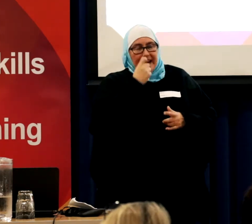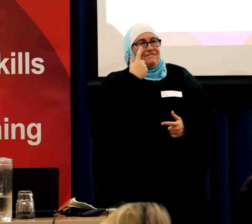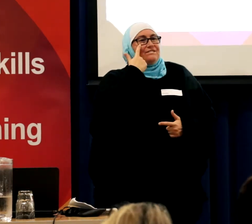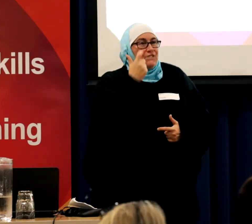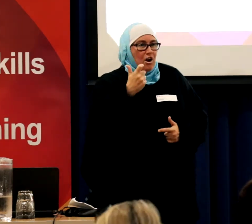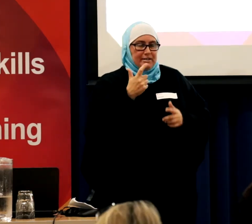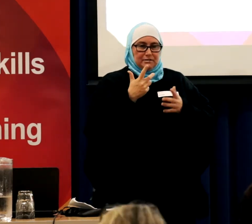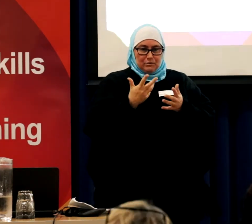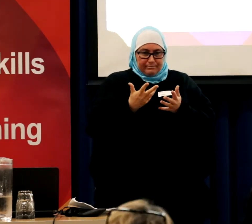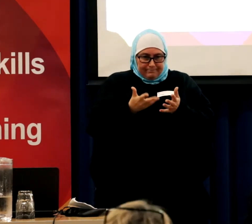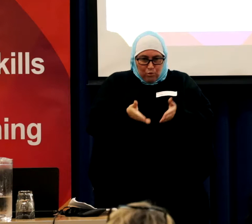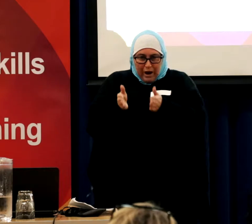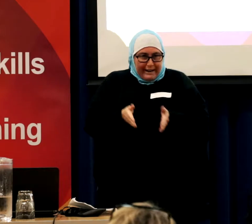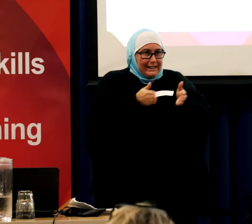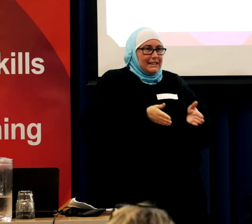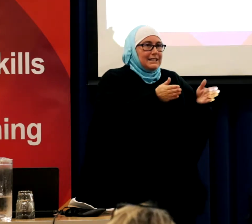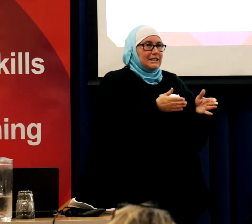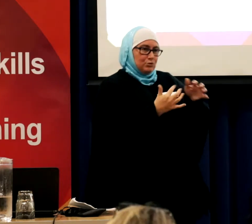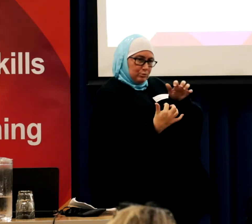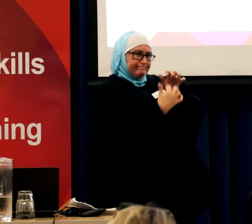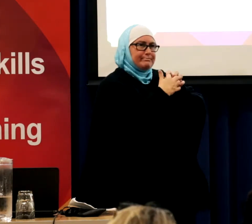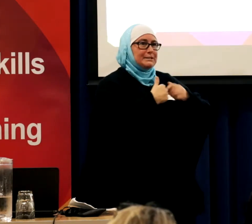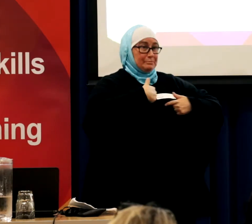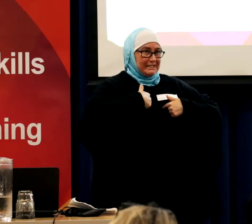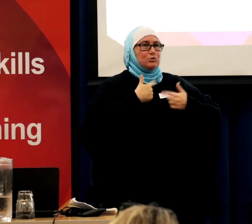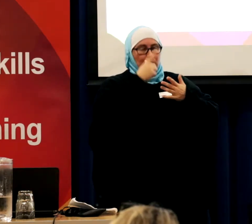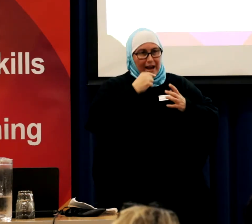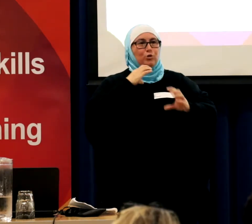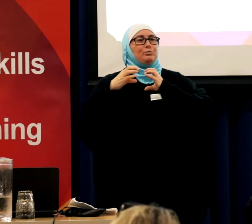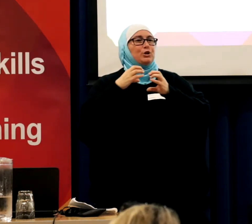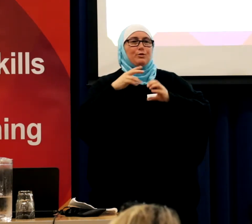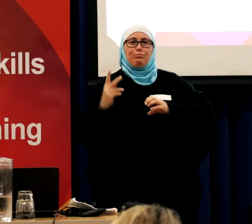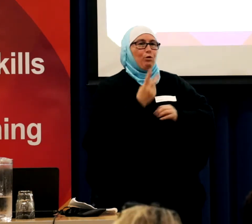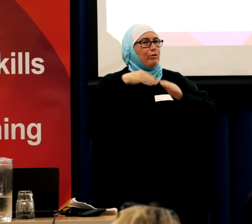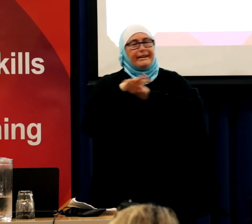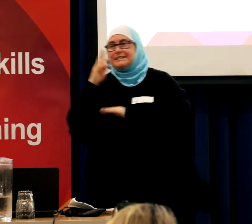I was fortunate because I was able to find avenues that suited me, where I was able to